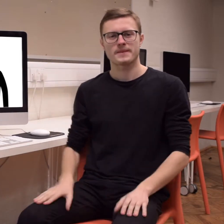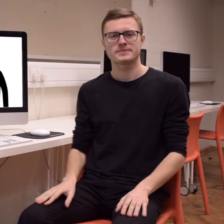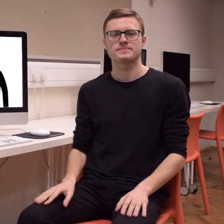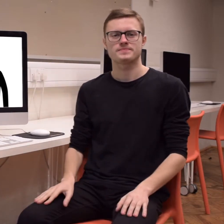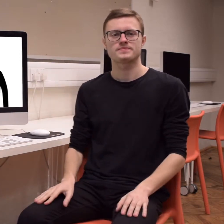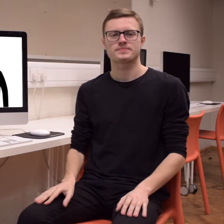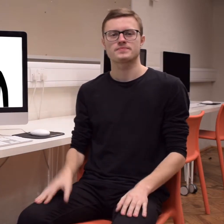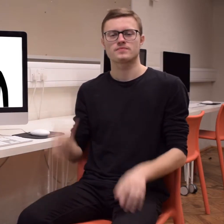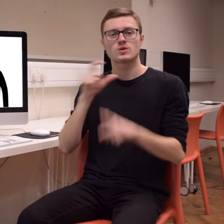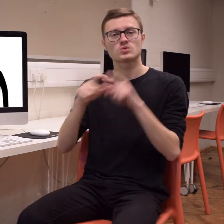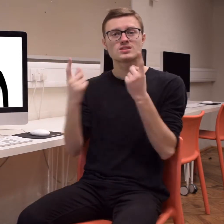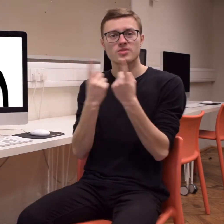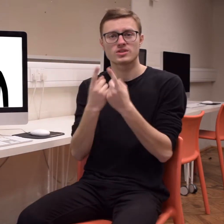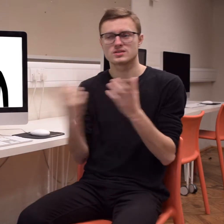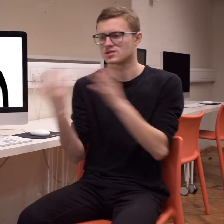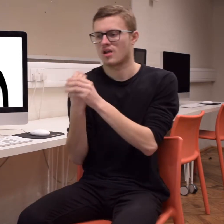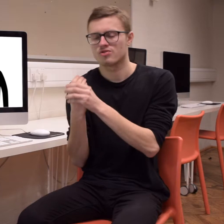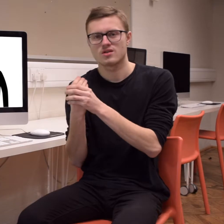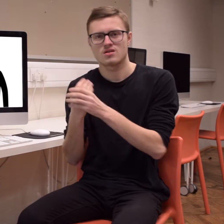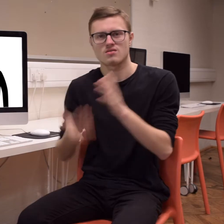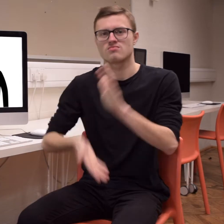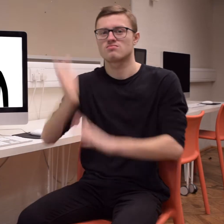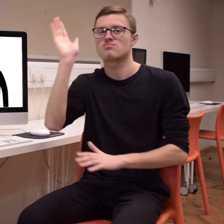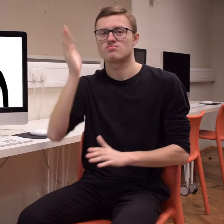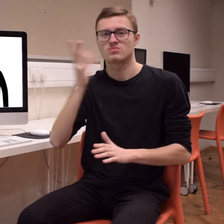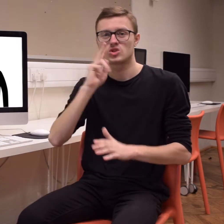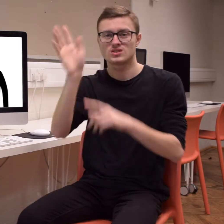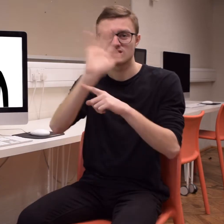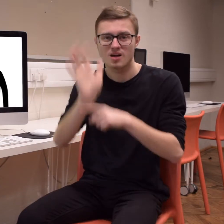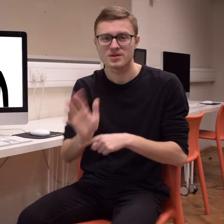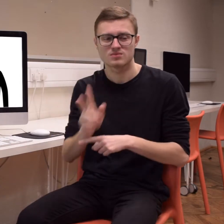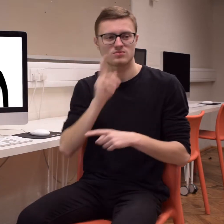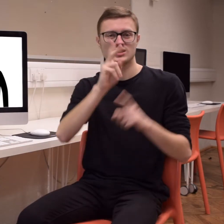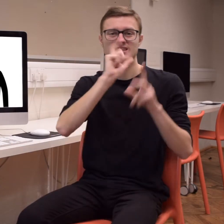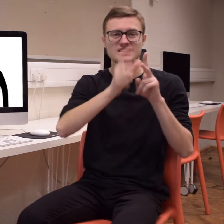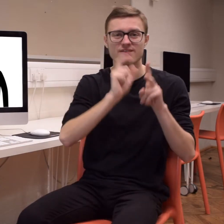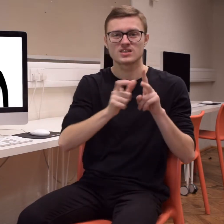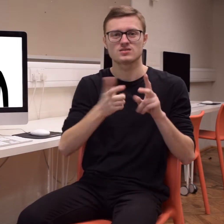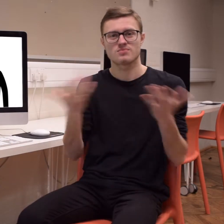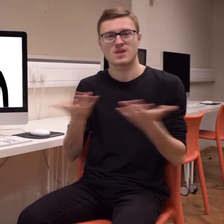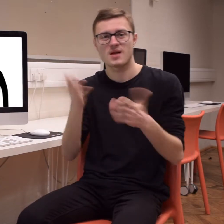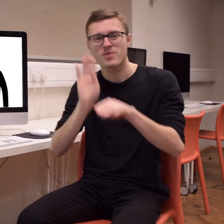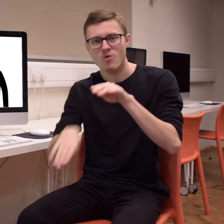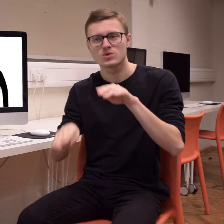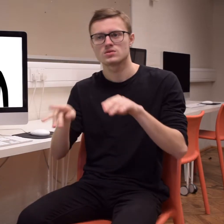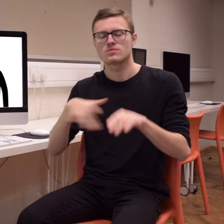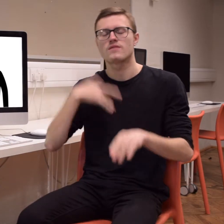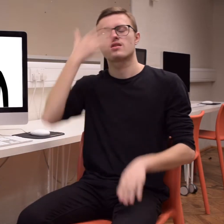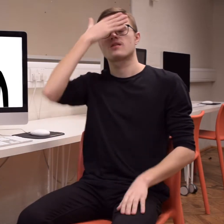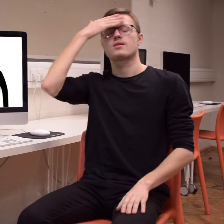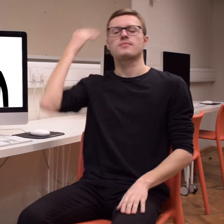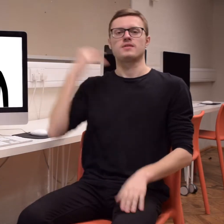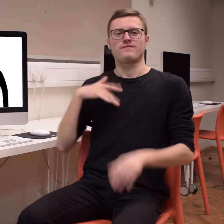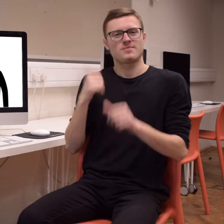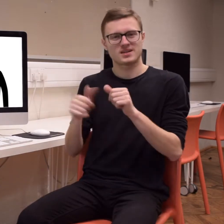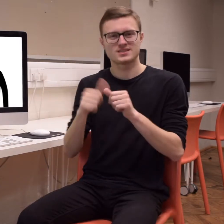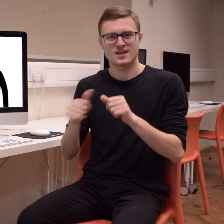alone when other people are posting negative messages. Do things together - this may help to take their mind off things for a short while. You could watch a DVD, play sports or go to the cinema.